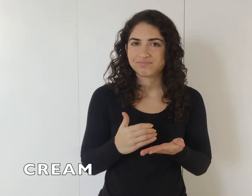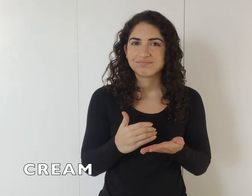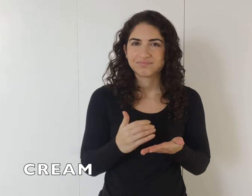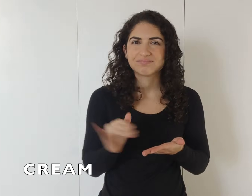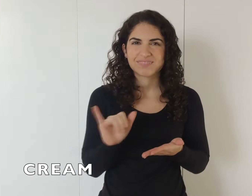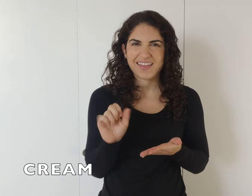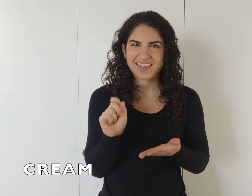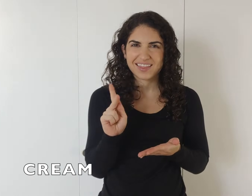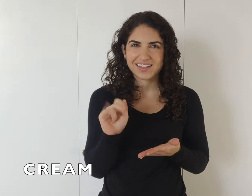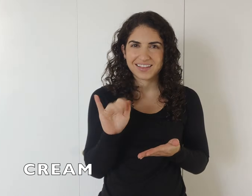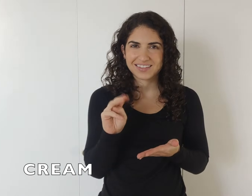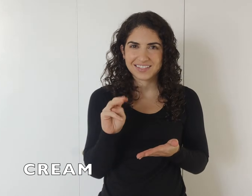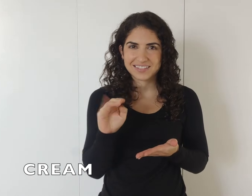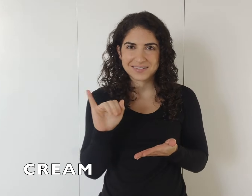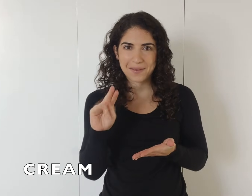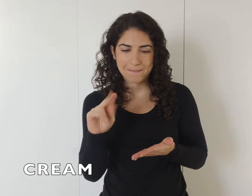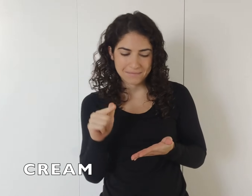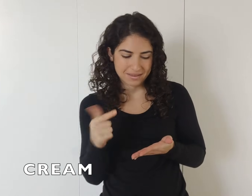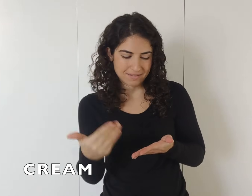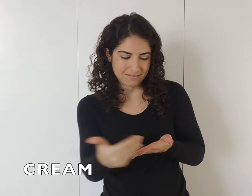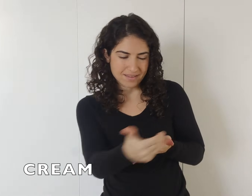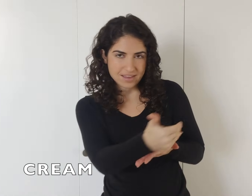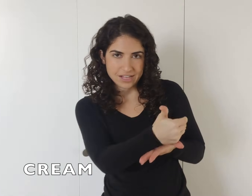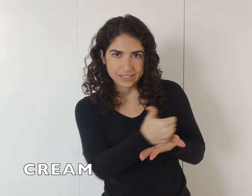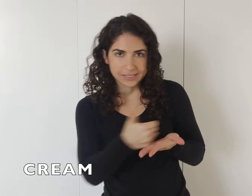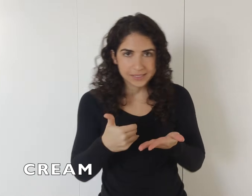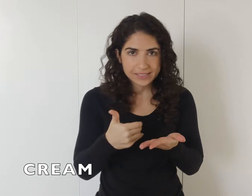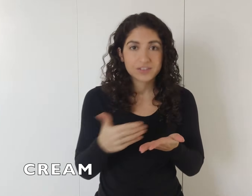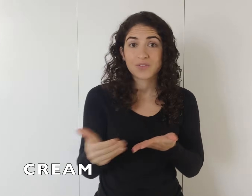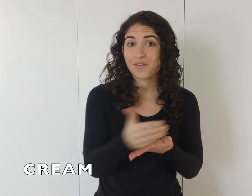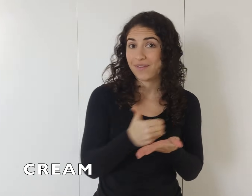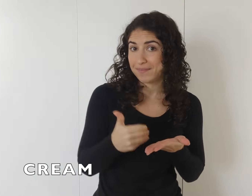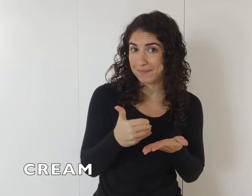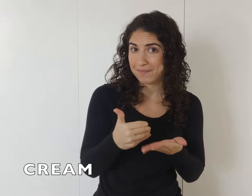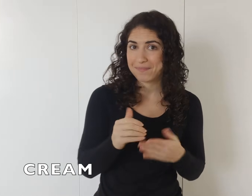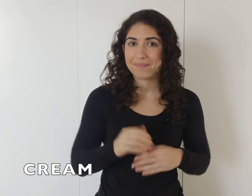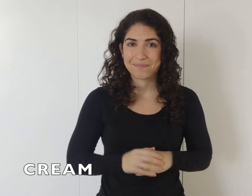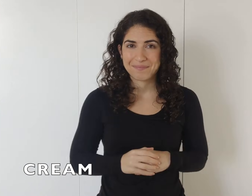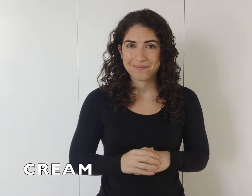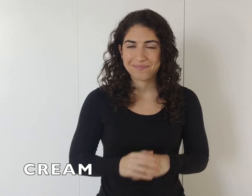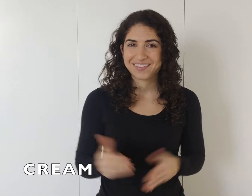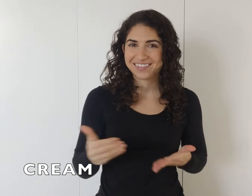It's like you're skimming the top: CREAM.